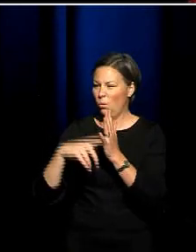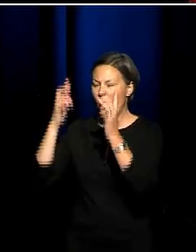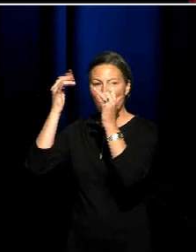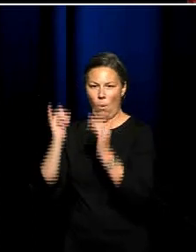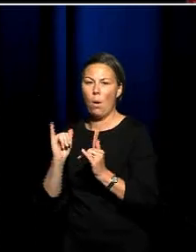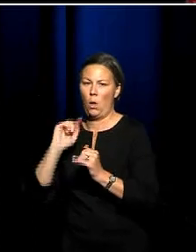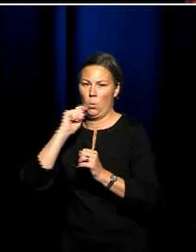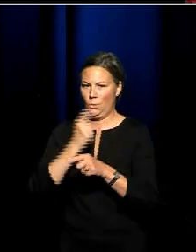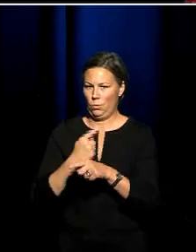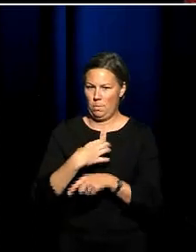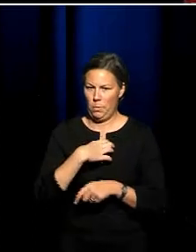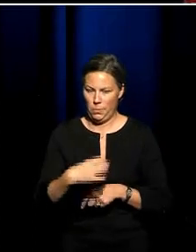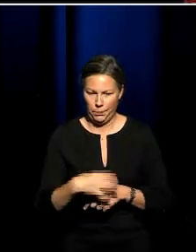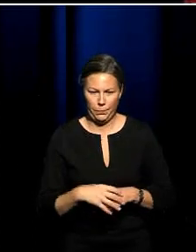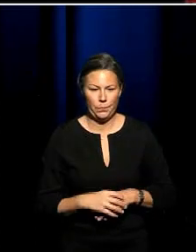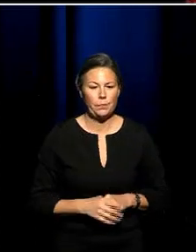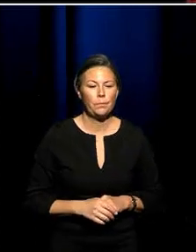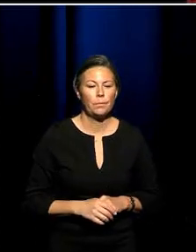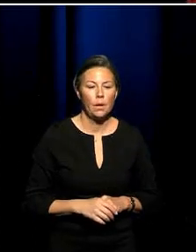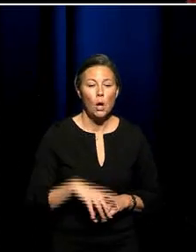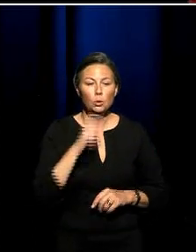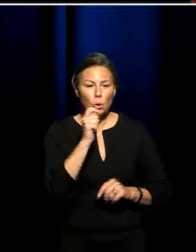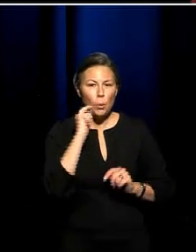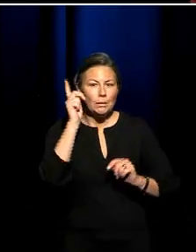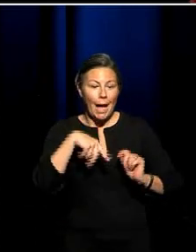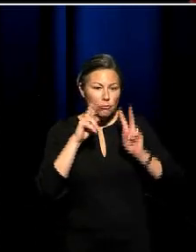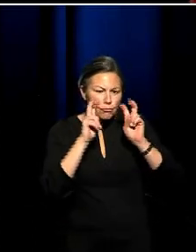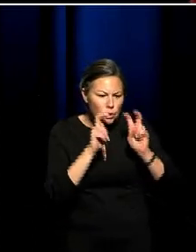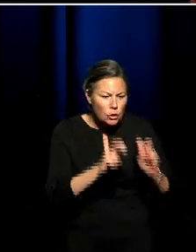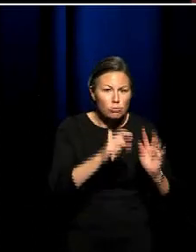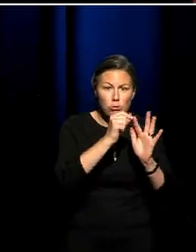which is already underway. But the most important part of the Royal Commission's